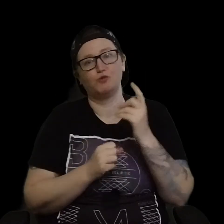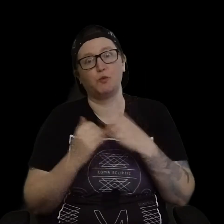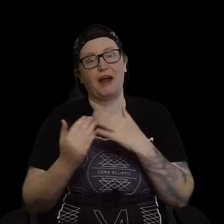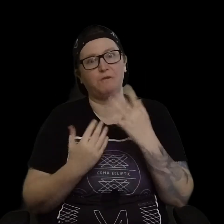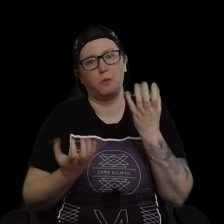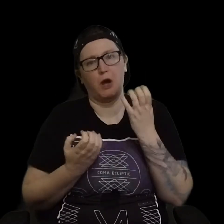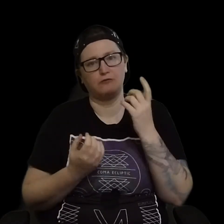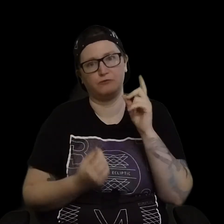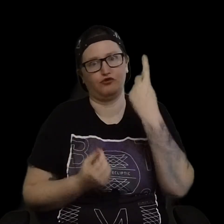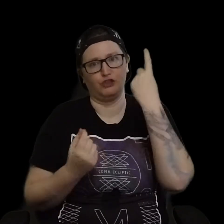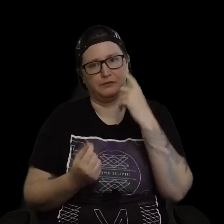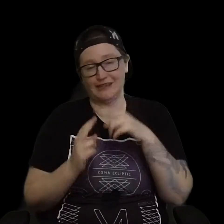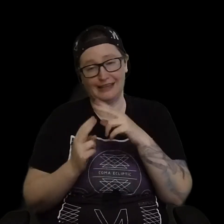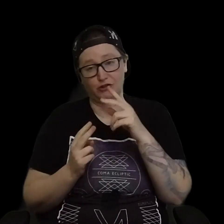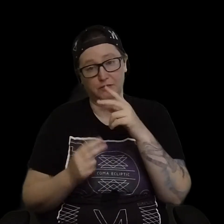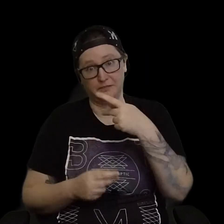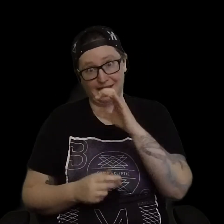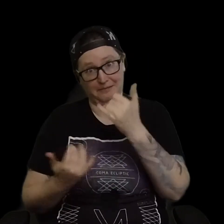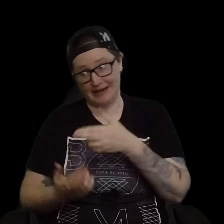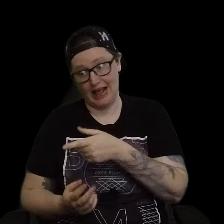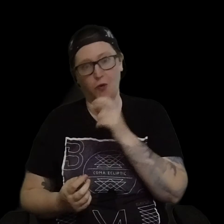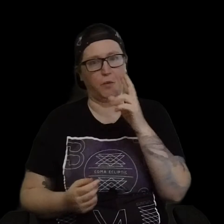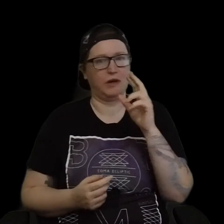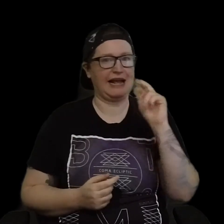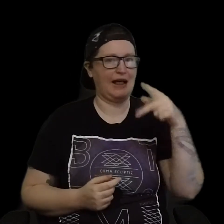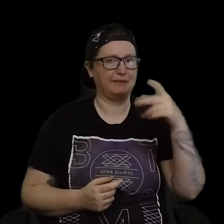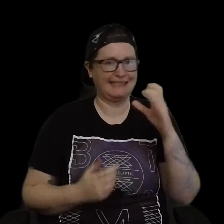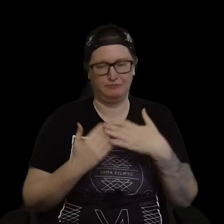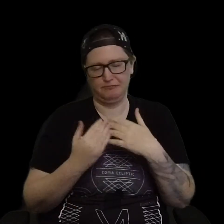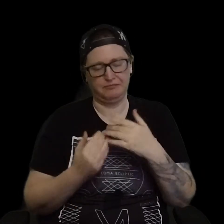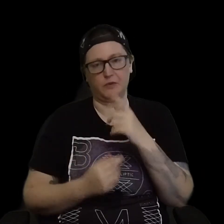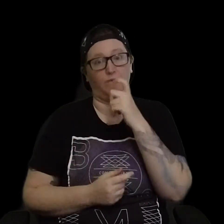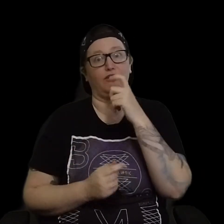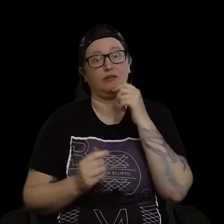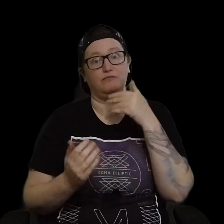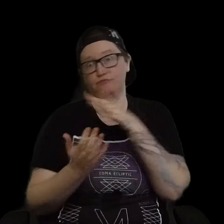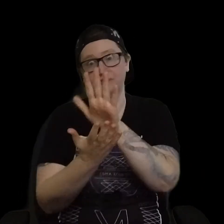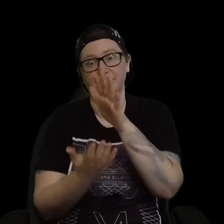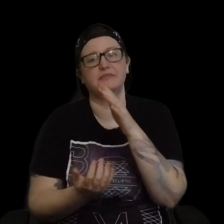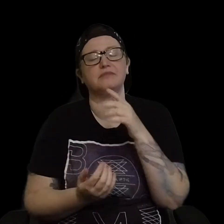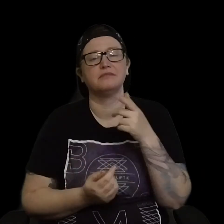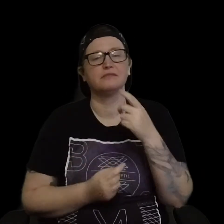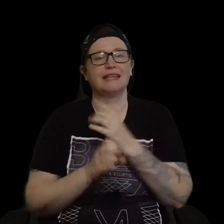deciding initiative you know decide what you want to do either you know PC or NPC whoever